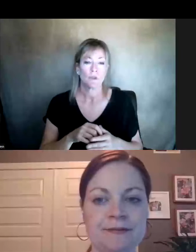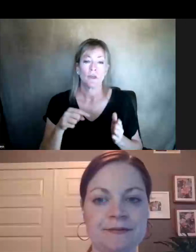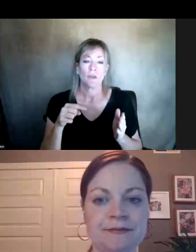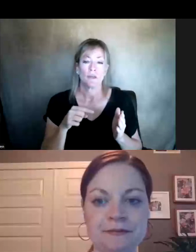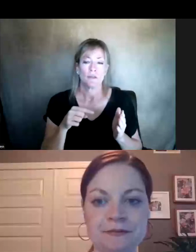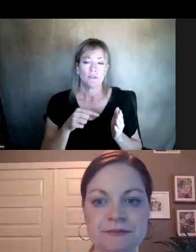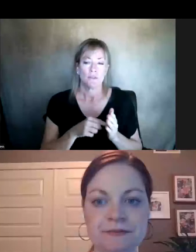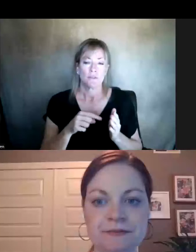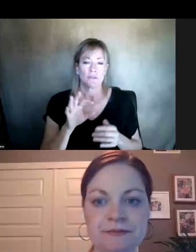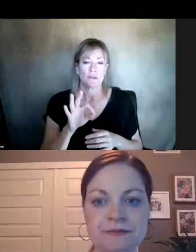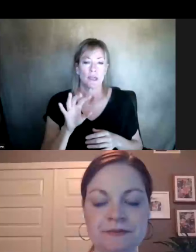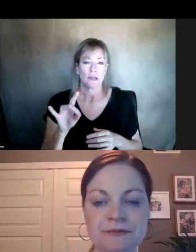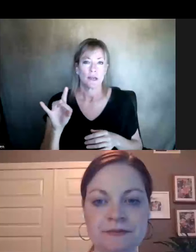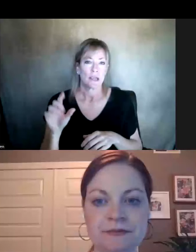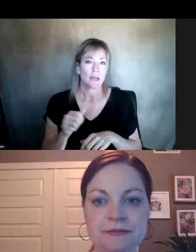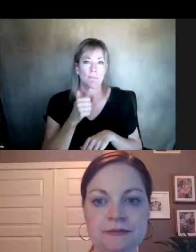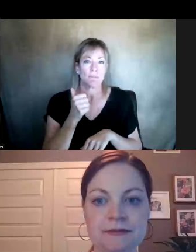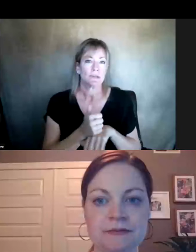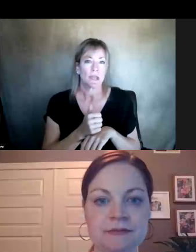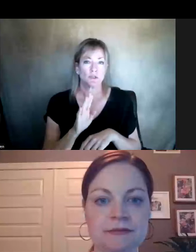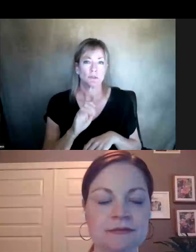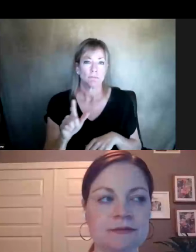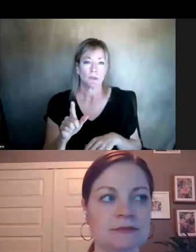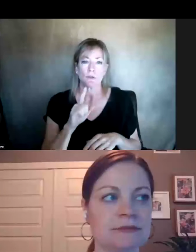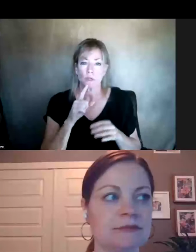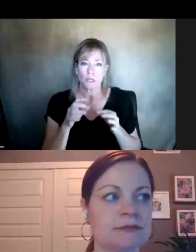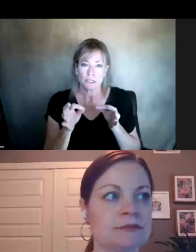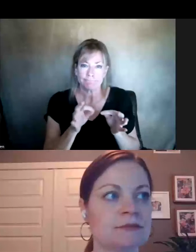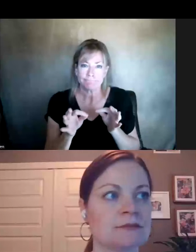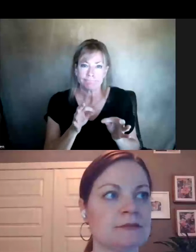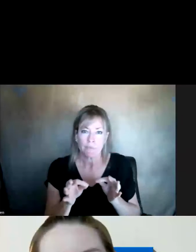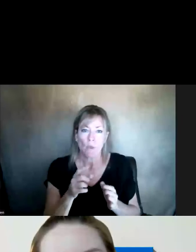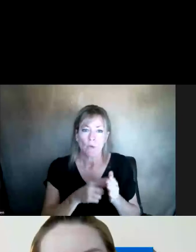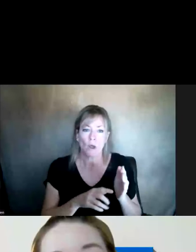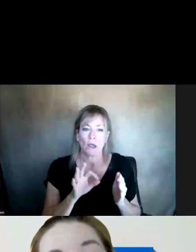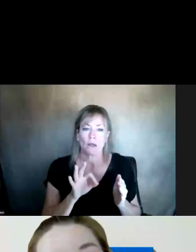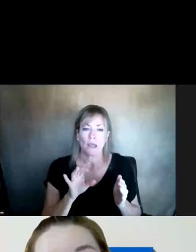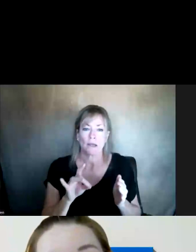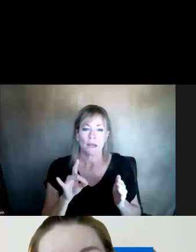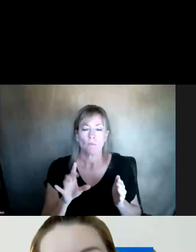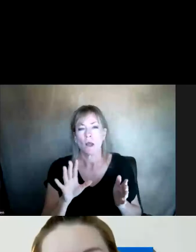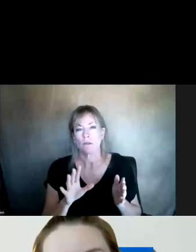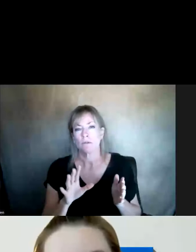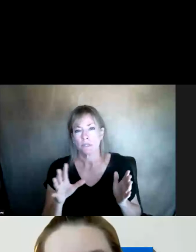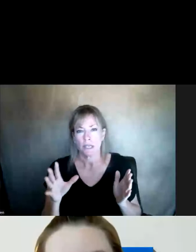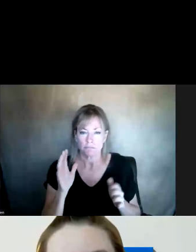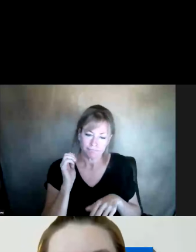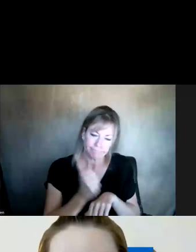A BILL THAT REALLY DEFINES WHAT 988 -- WELL, CODIFIES WHAT IT